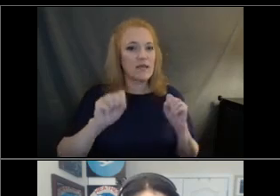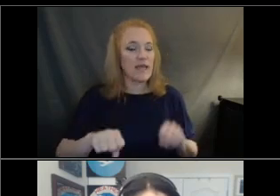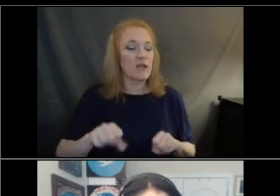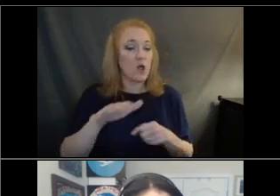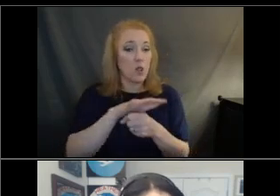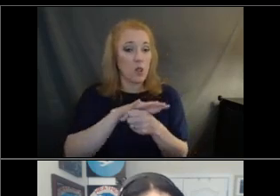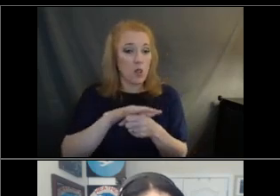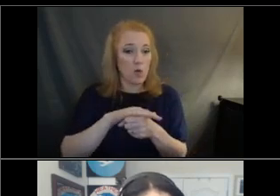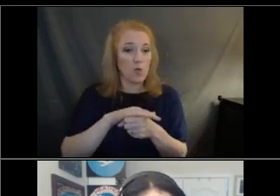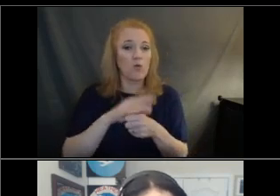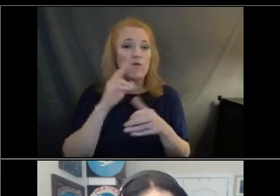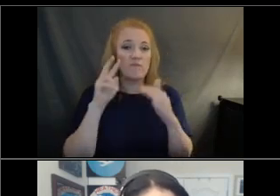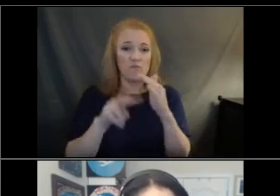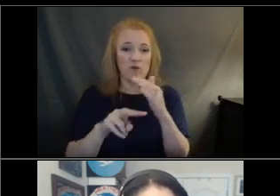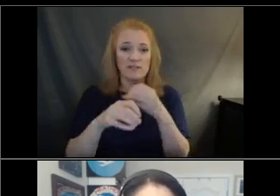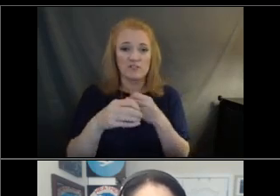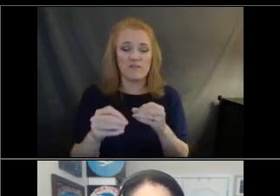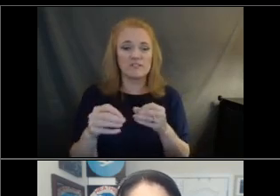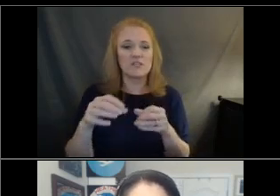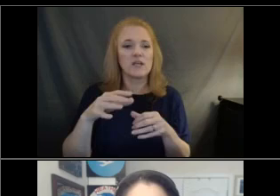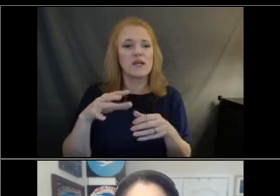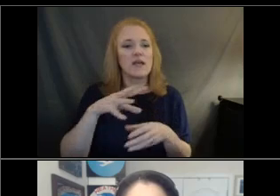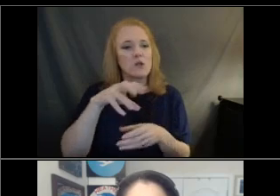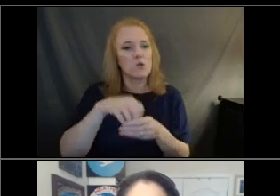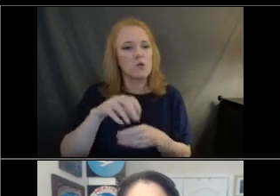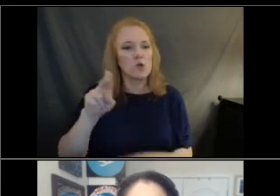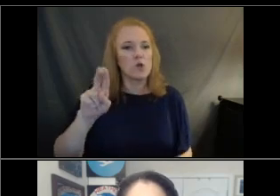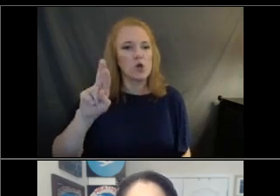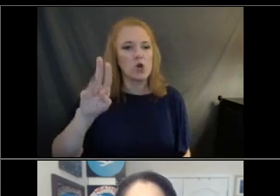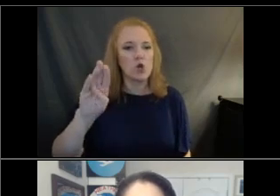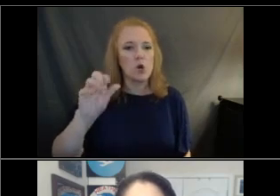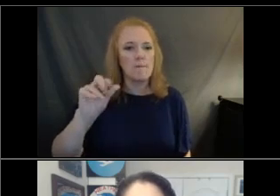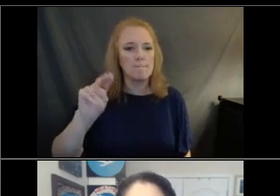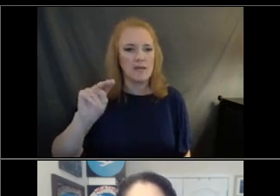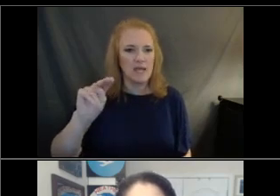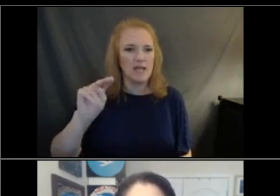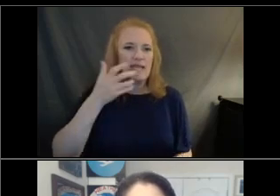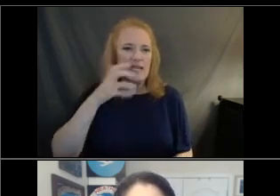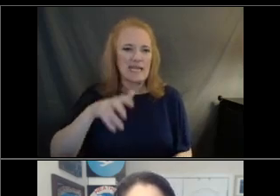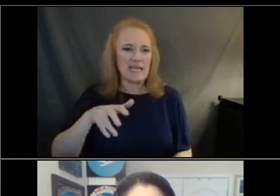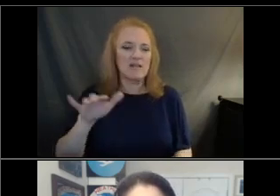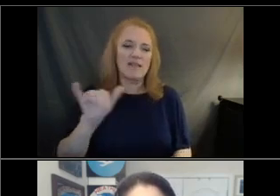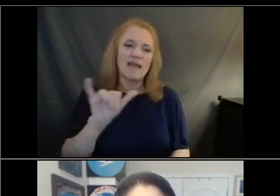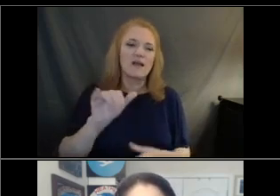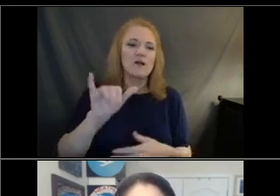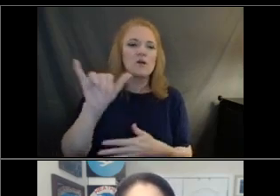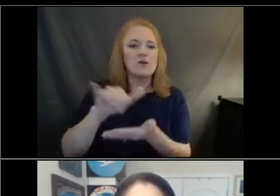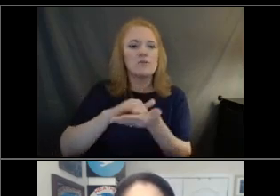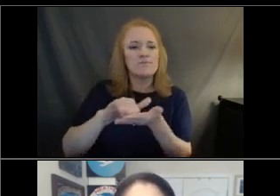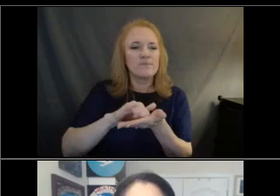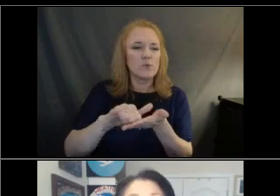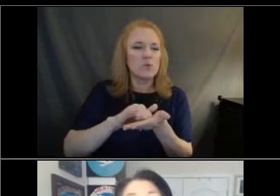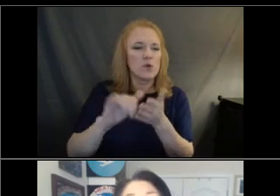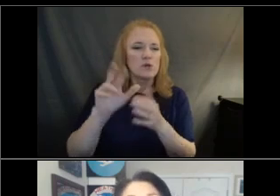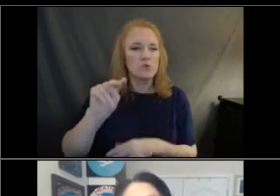to incorporate an urban heat island effect like for example into New York City forecasts?